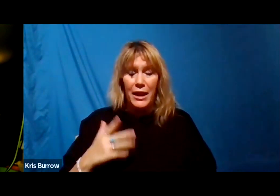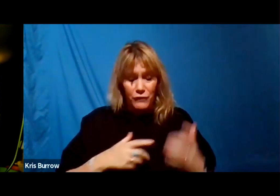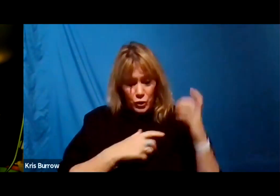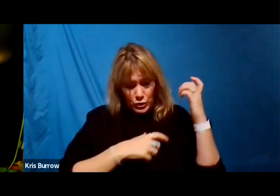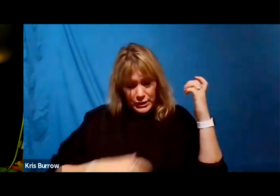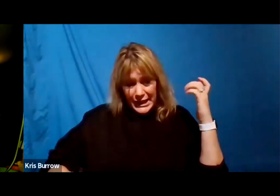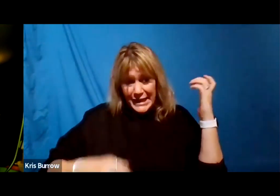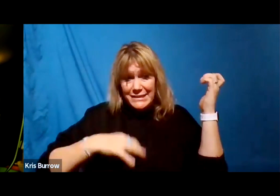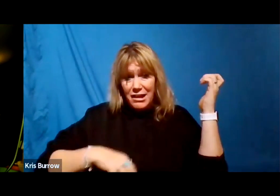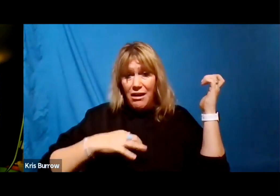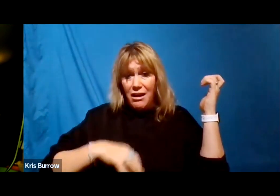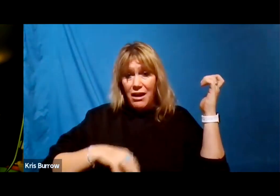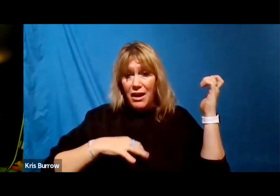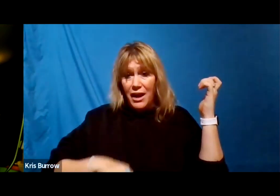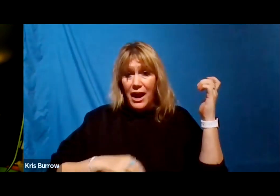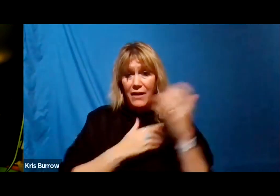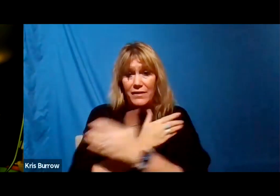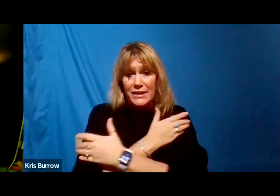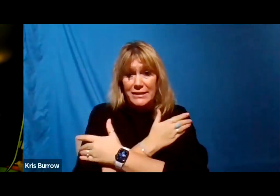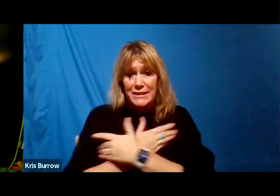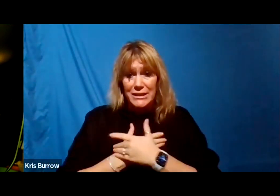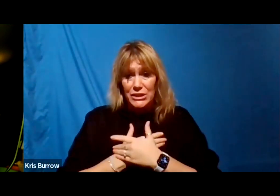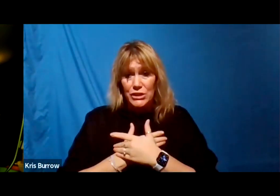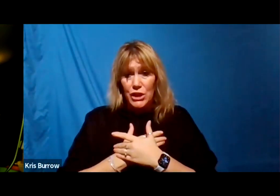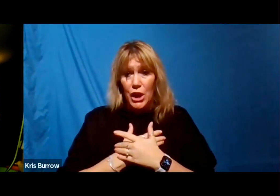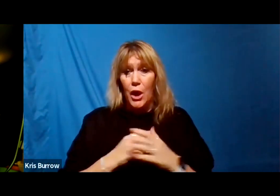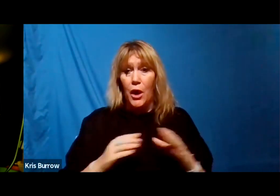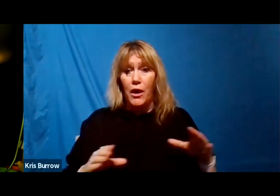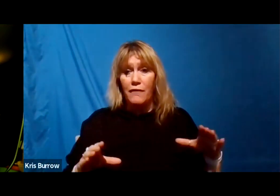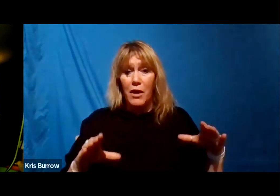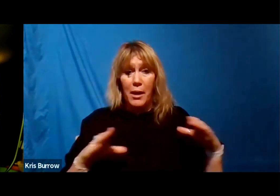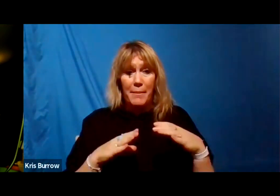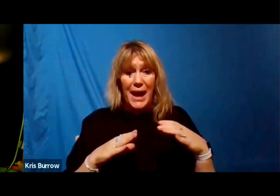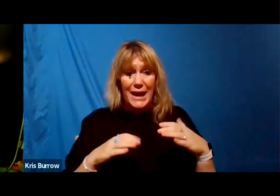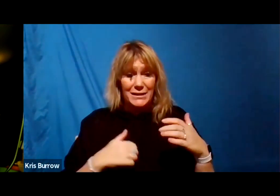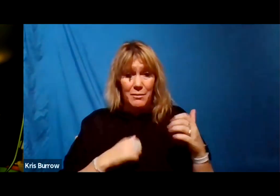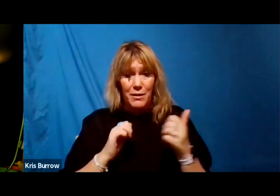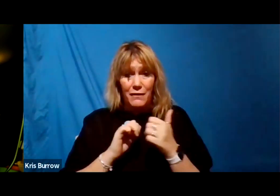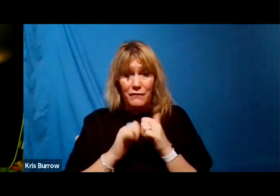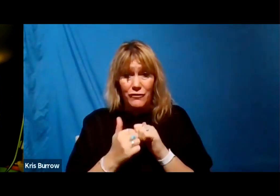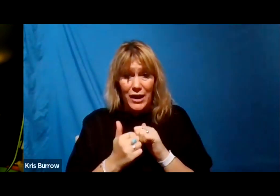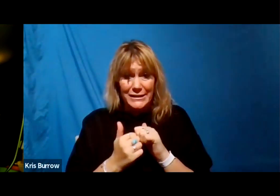is like an Egyptian cat with lots of